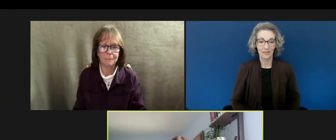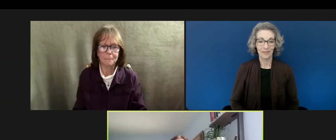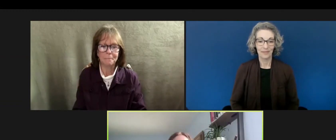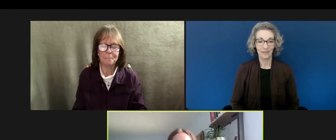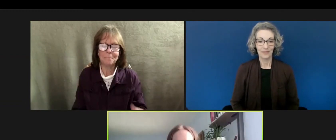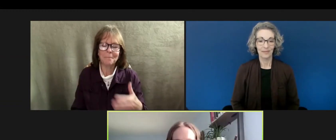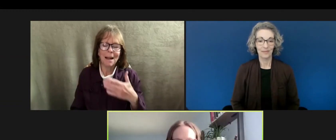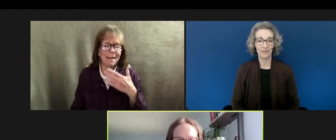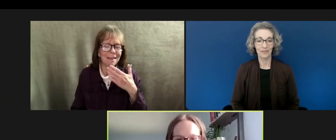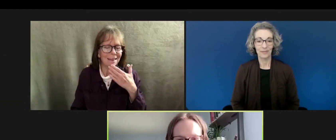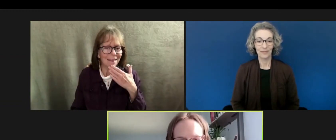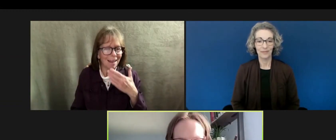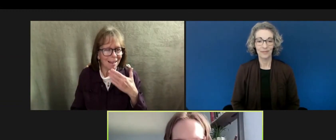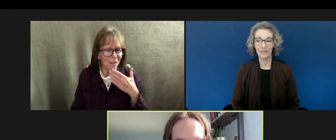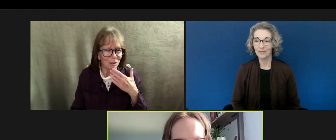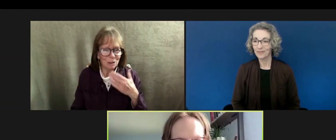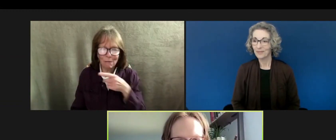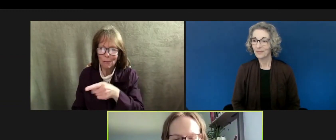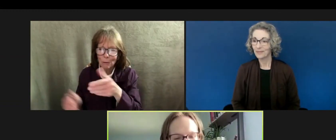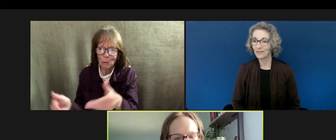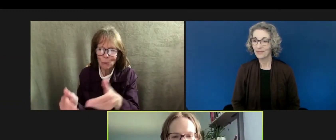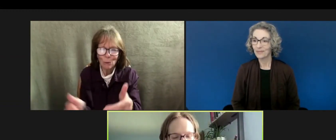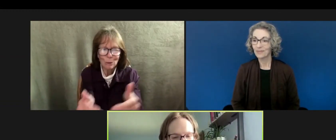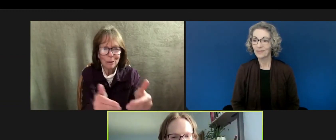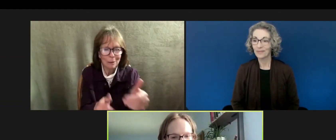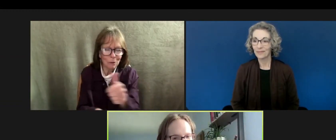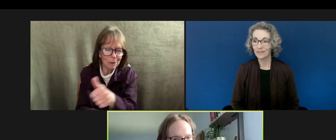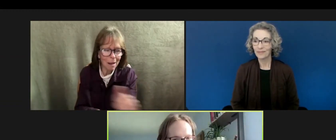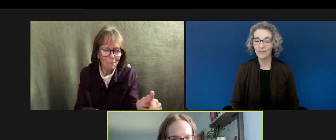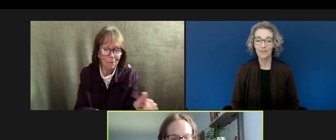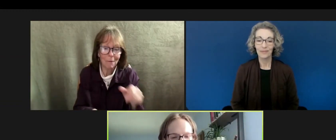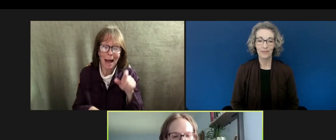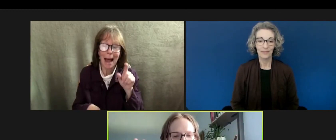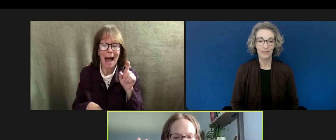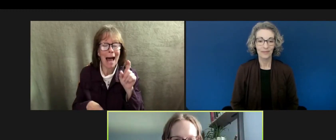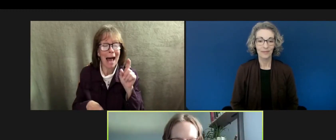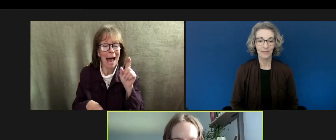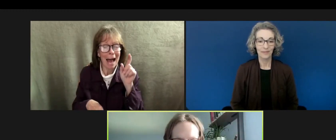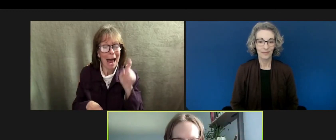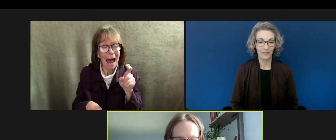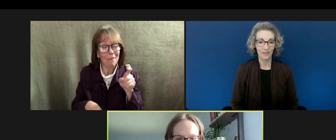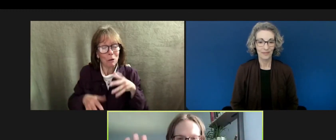much everyone for introducing yourselves, I have to say, I'm just gonna take a moment, I love this team.